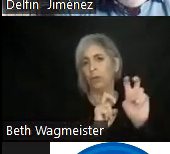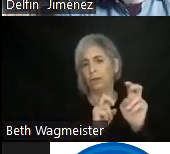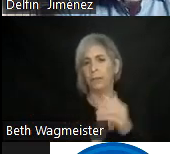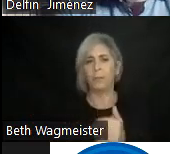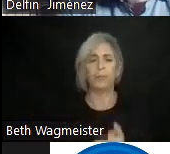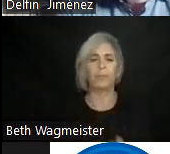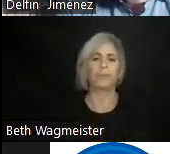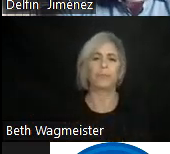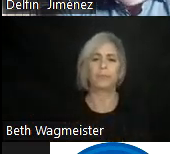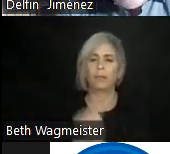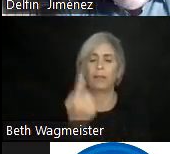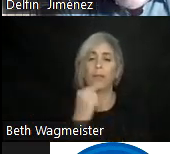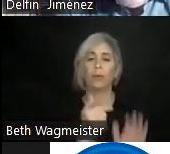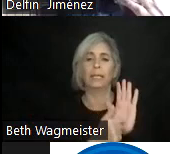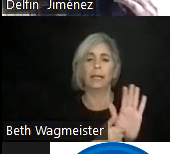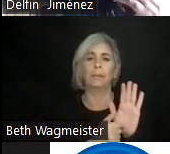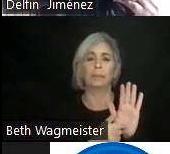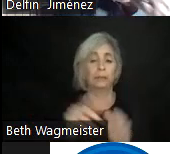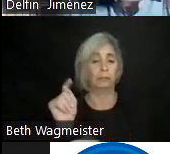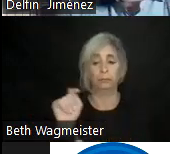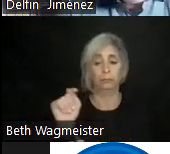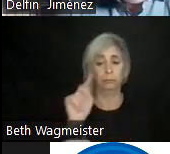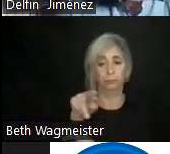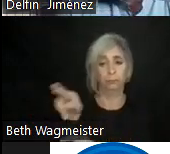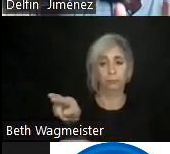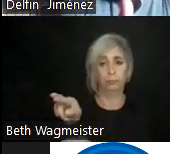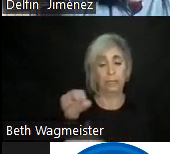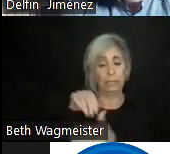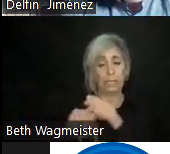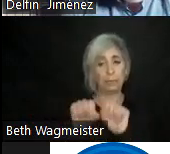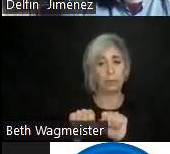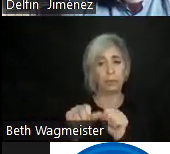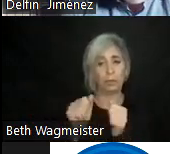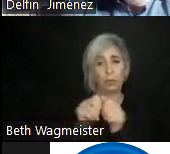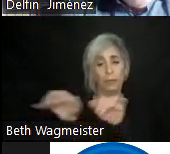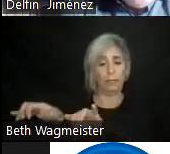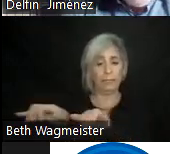For instance, a toilet, an accessible toilet is the same in the restaurant